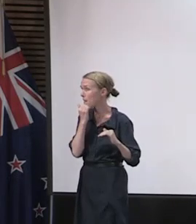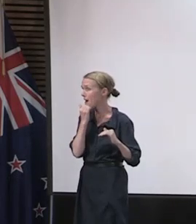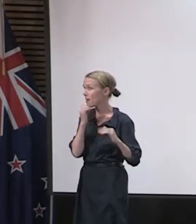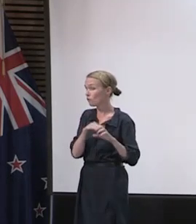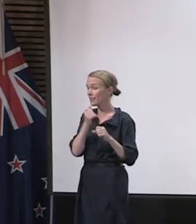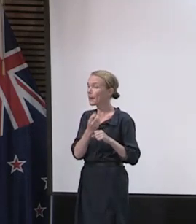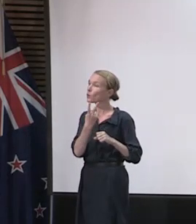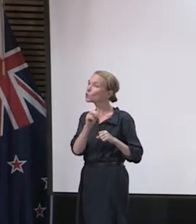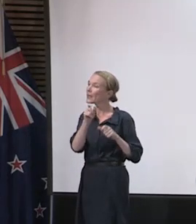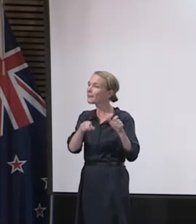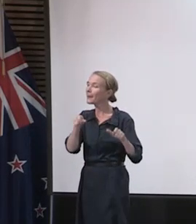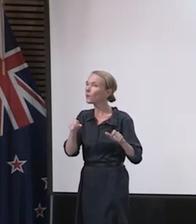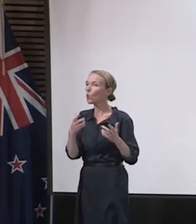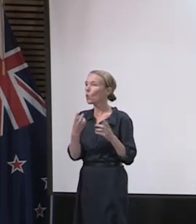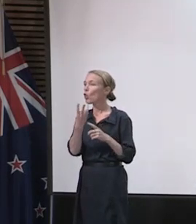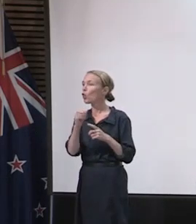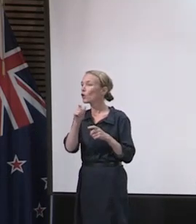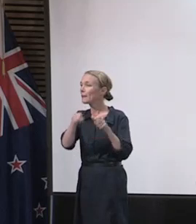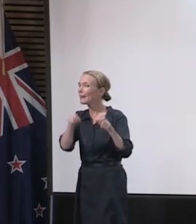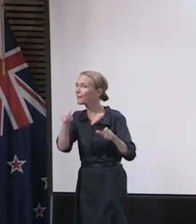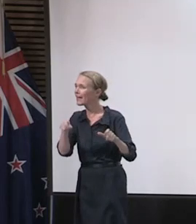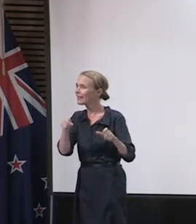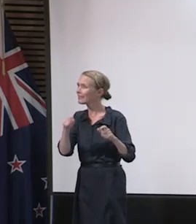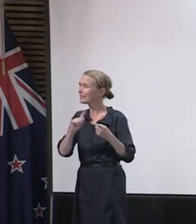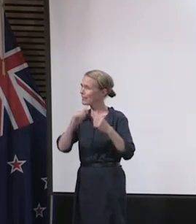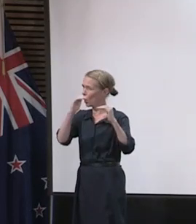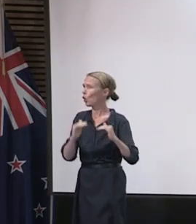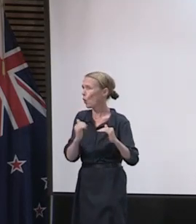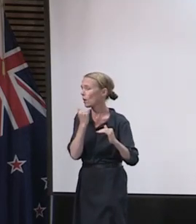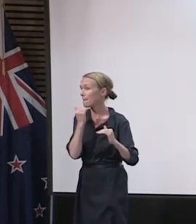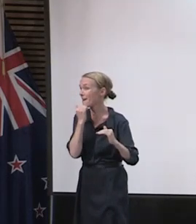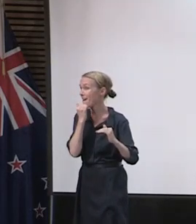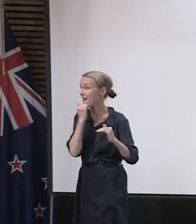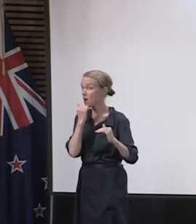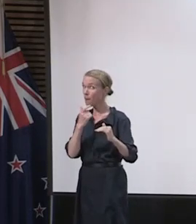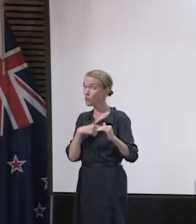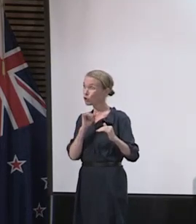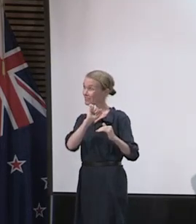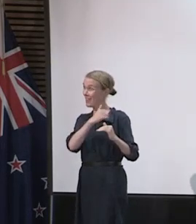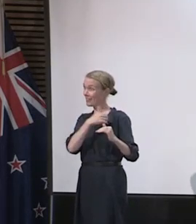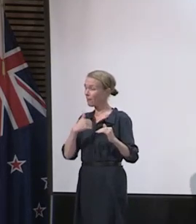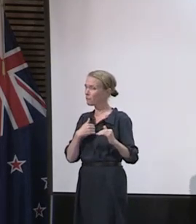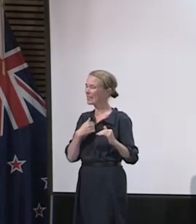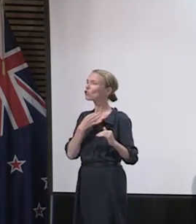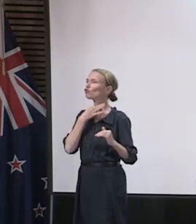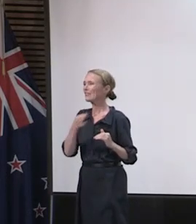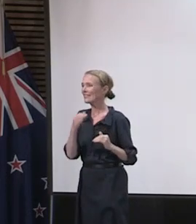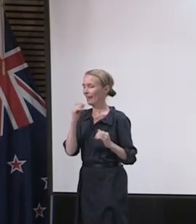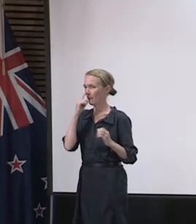conservative. That's because Australia, like Australia and other countries, recognise it's the gathering of people